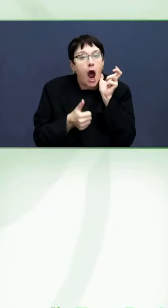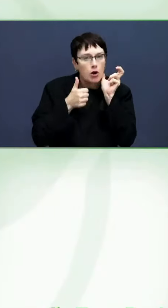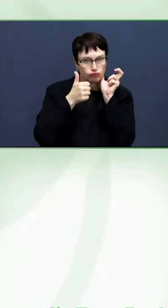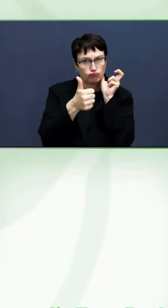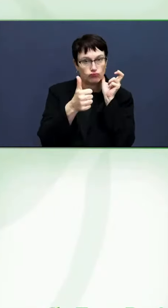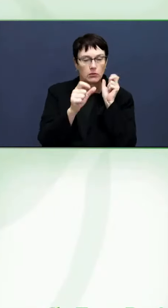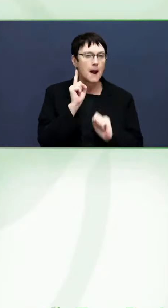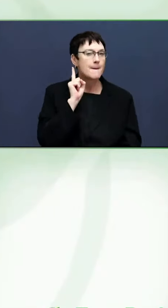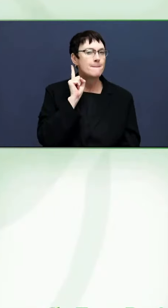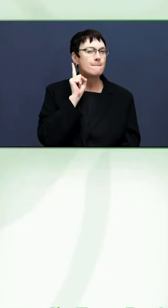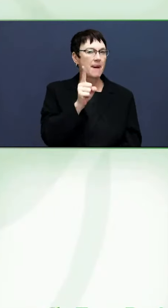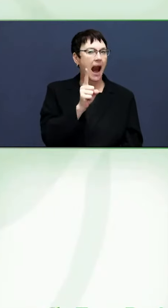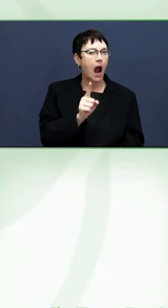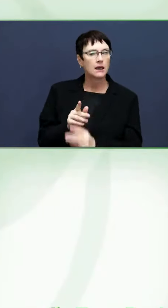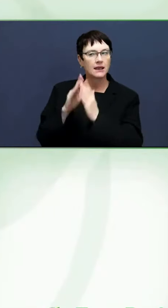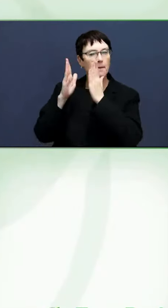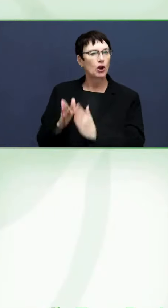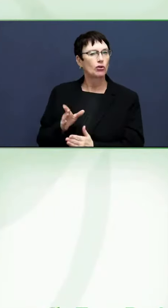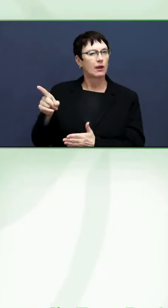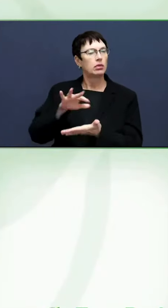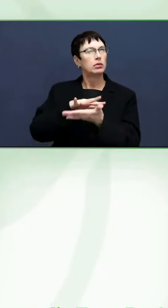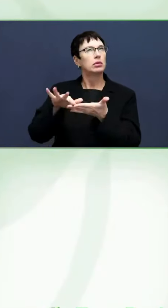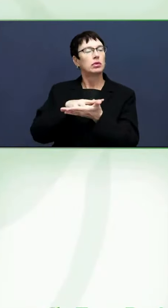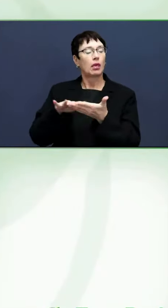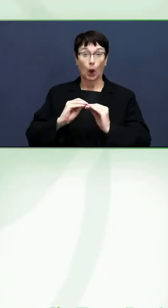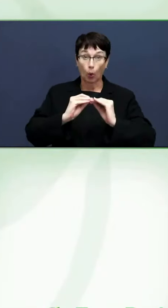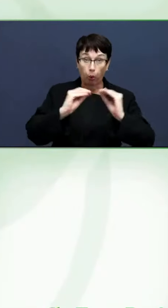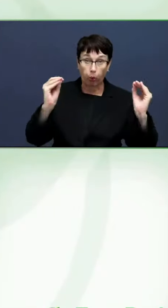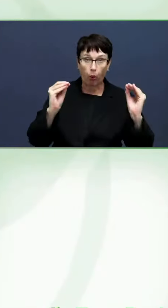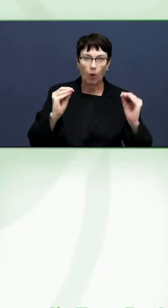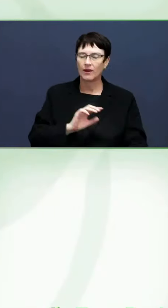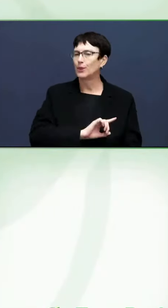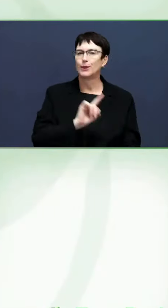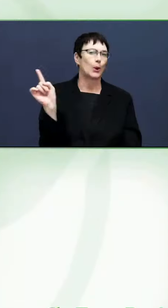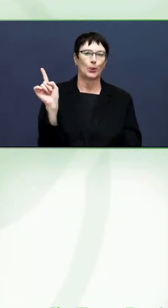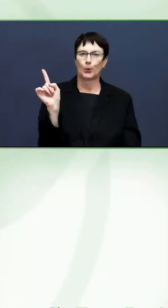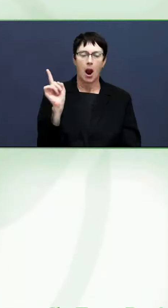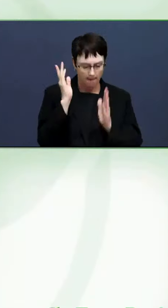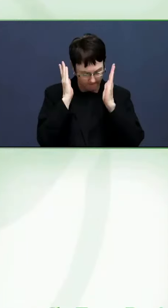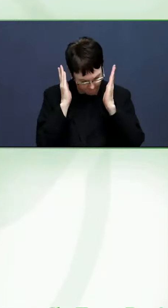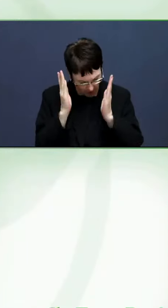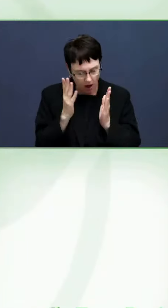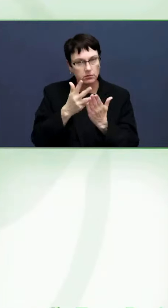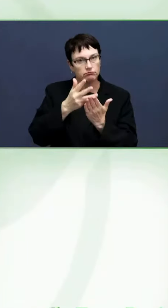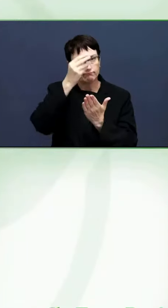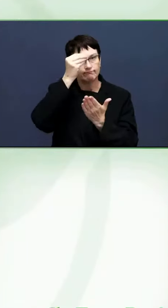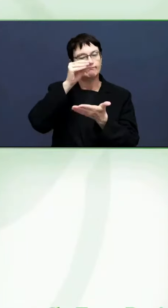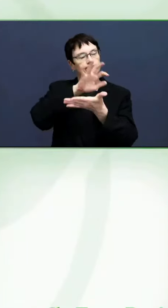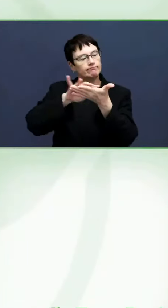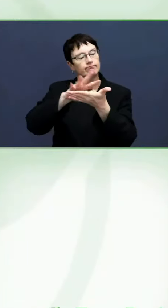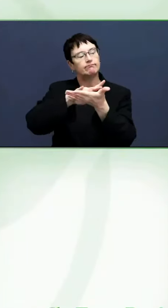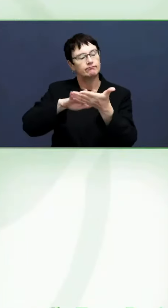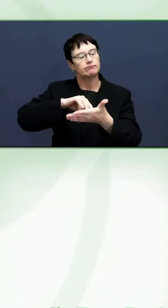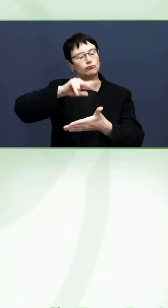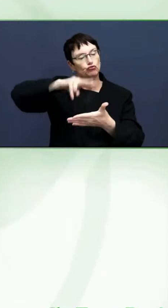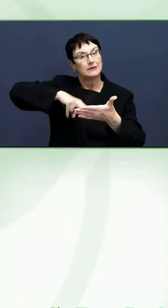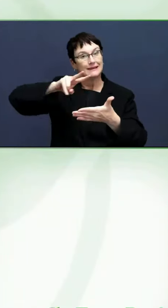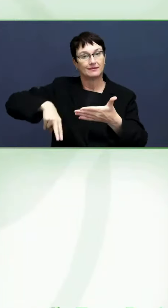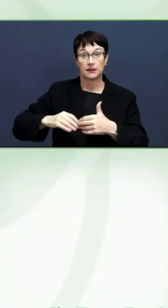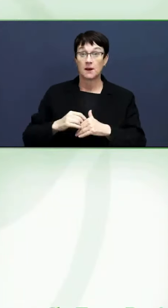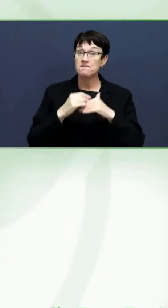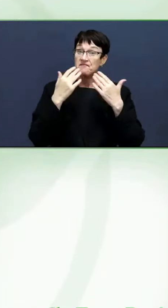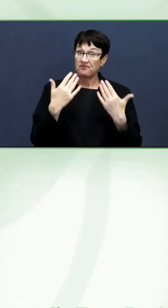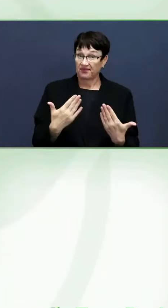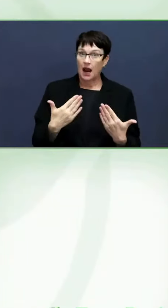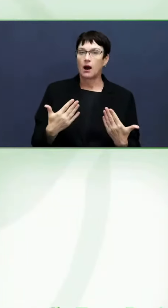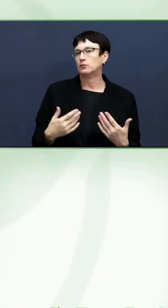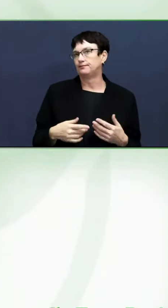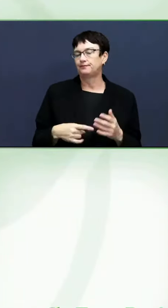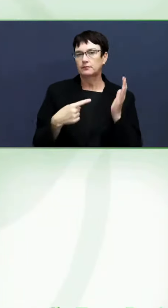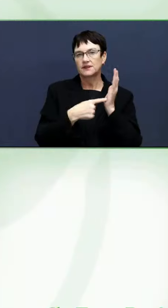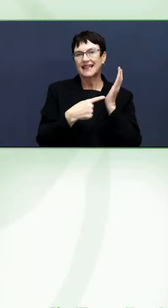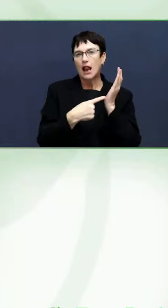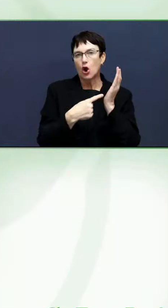With this technology, we are already reducing the time and the cost to produce books.